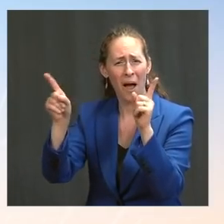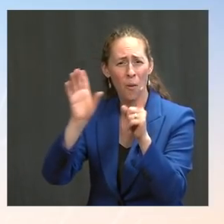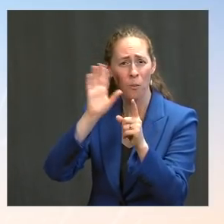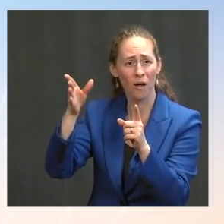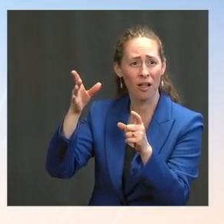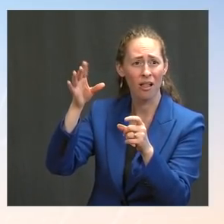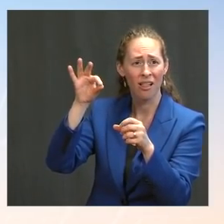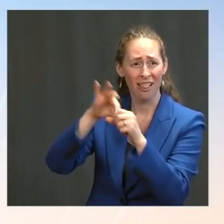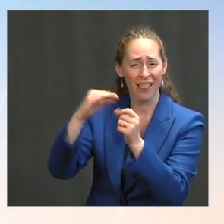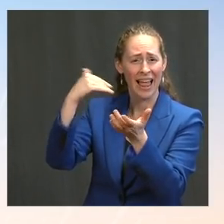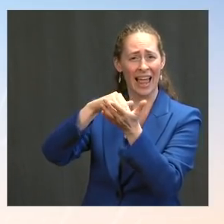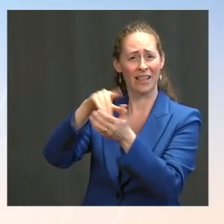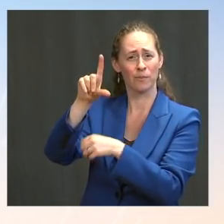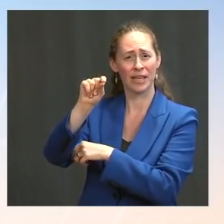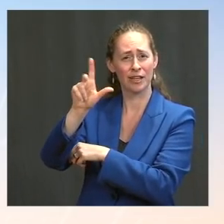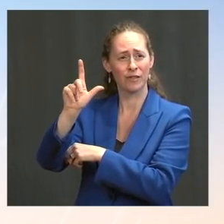that has 60 votes at least; it's bipartisan.